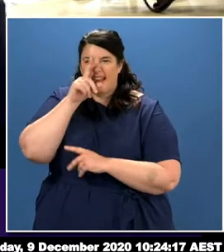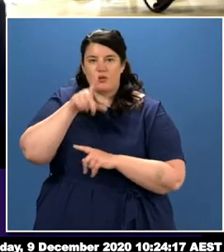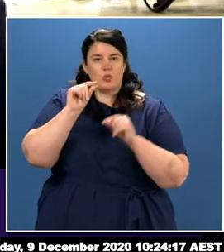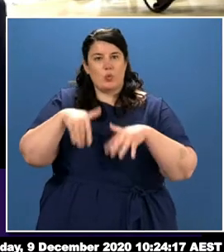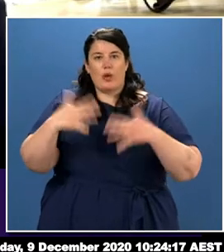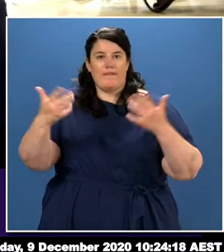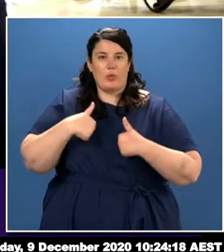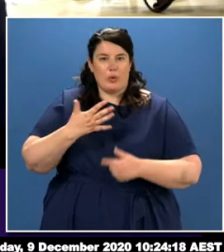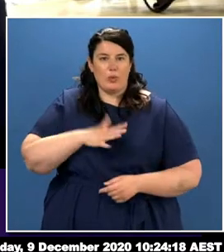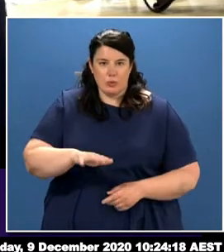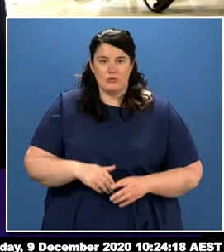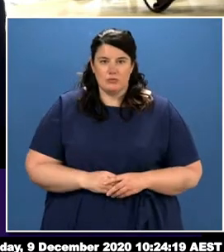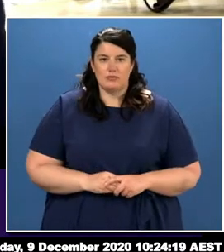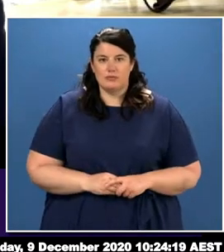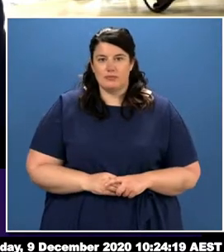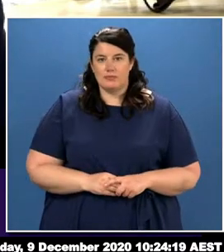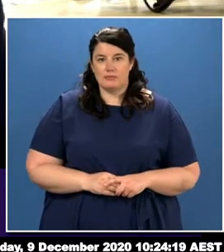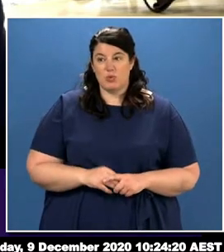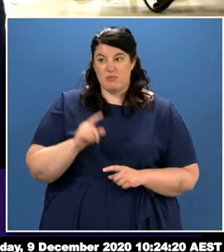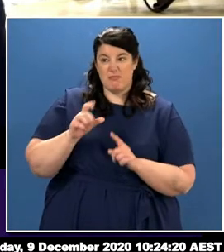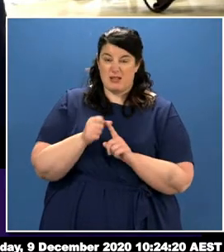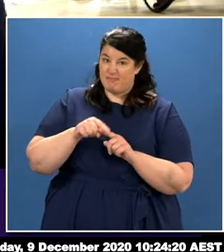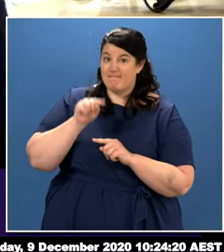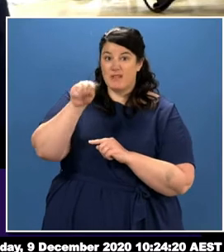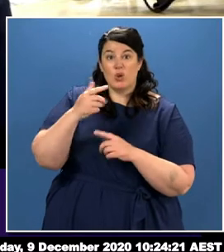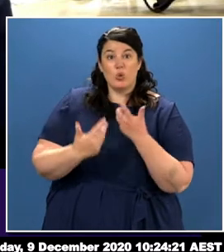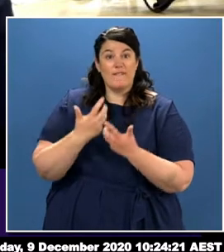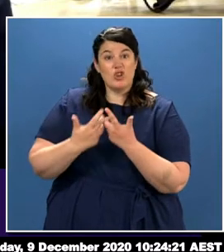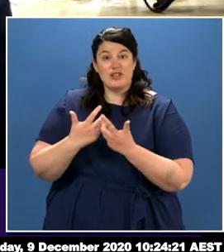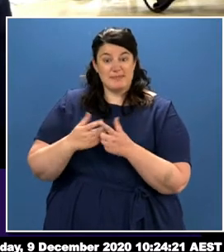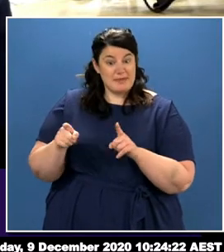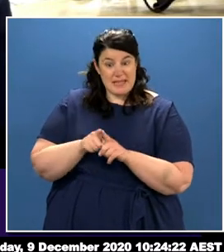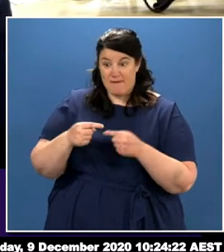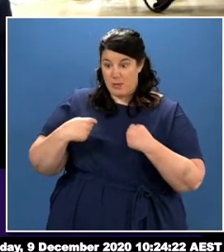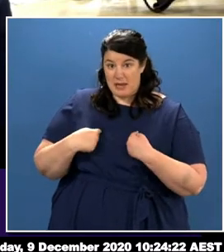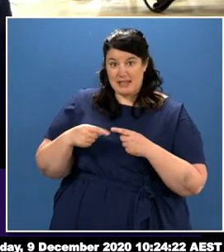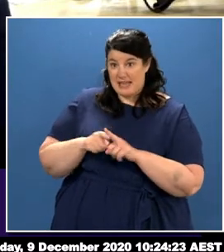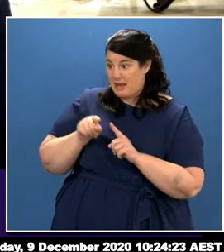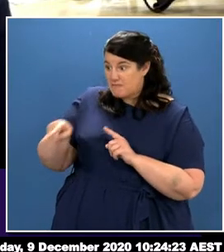And so, yeah, it was the same for me as well as my siblings.